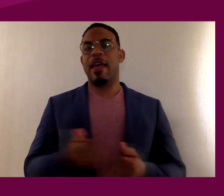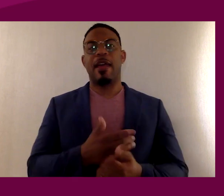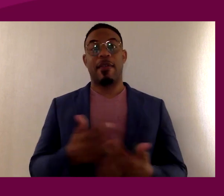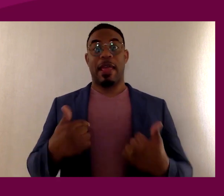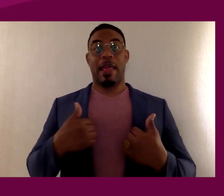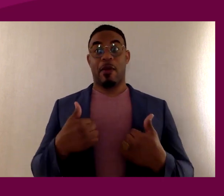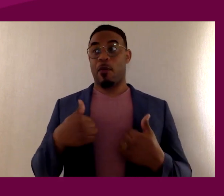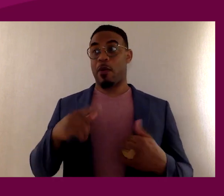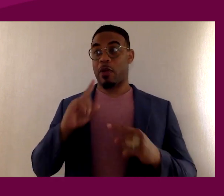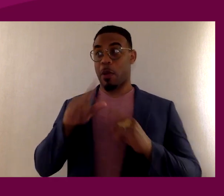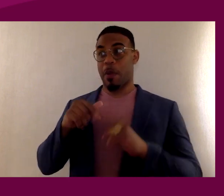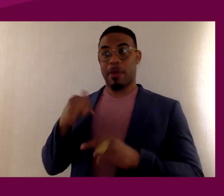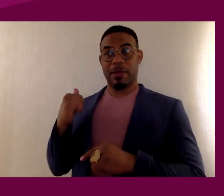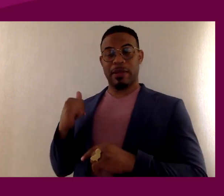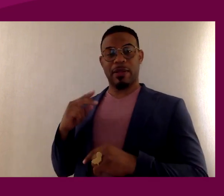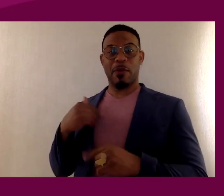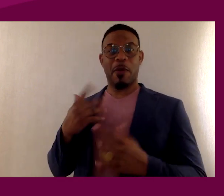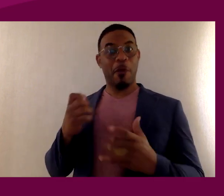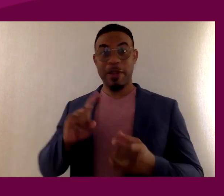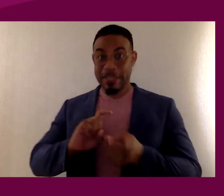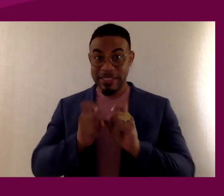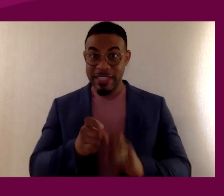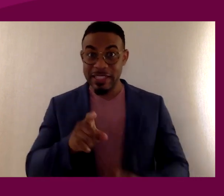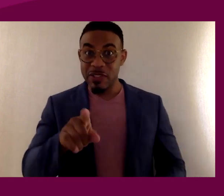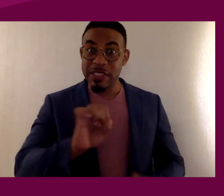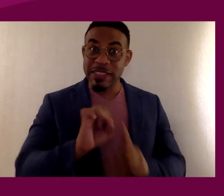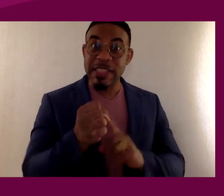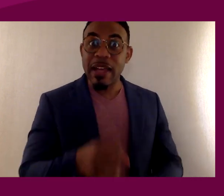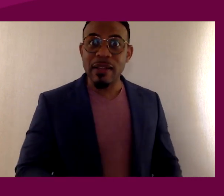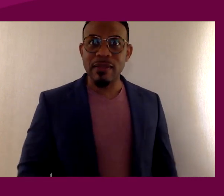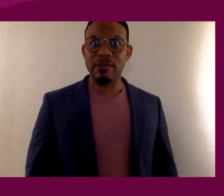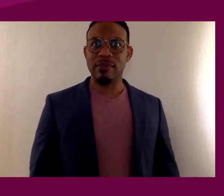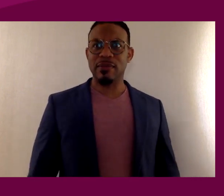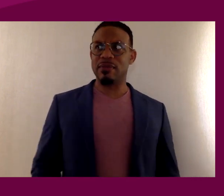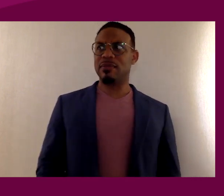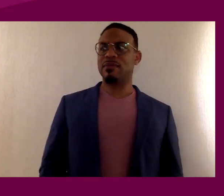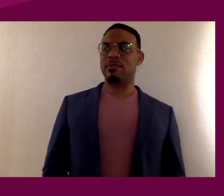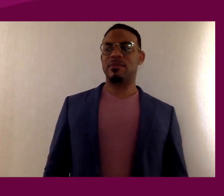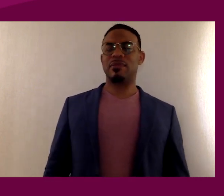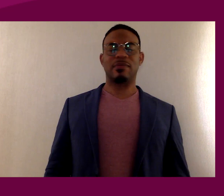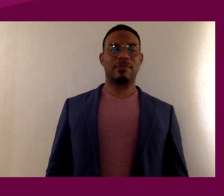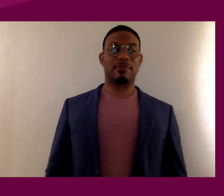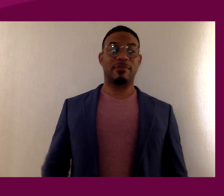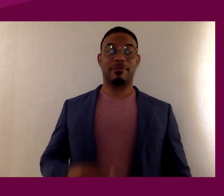demonstrations. And everything we were talking about was we want you to change your society. And